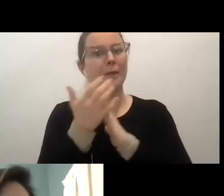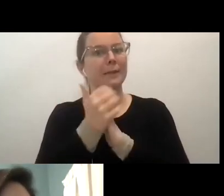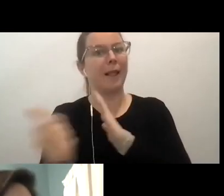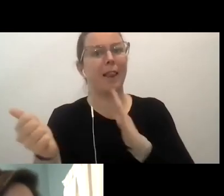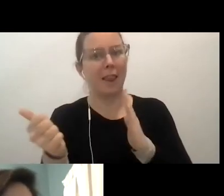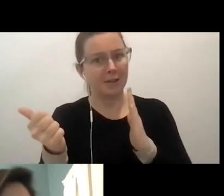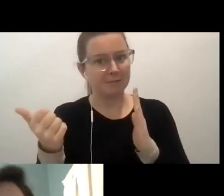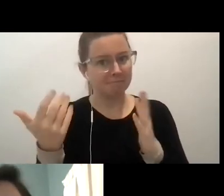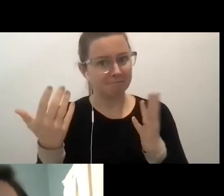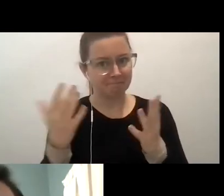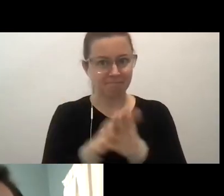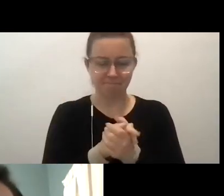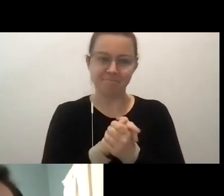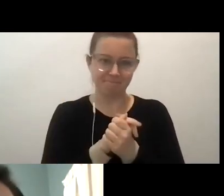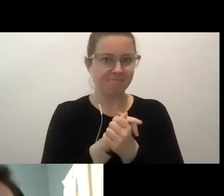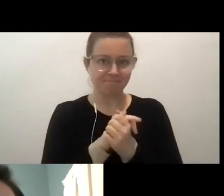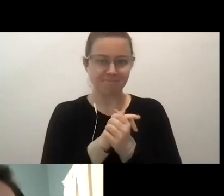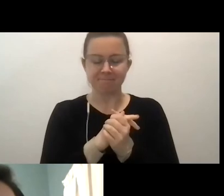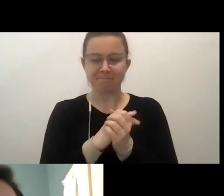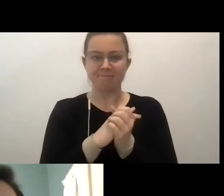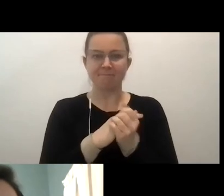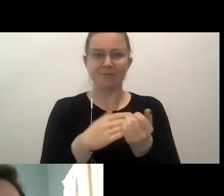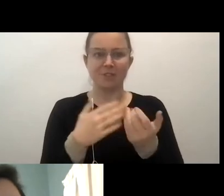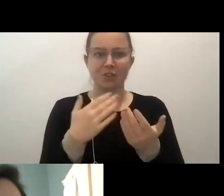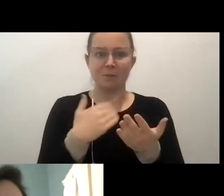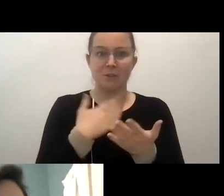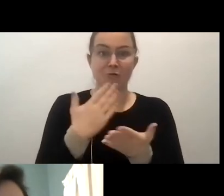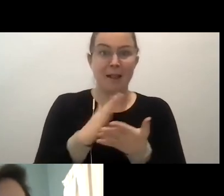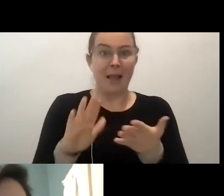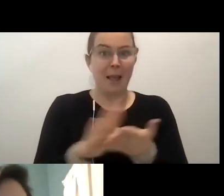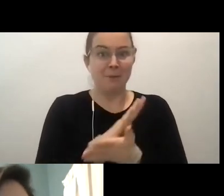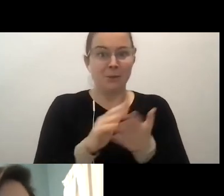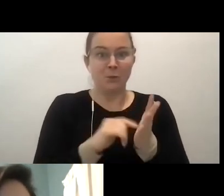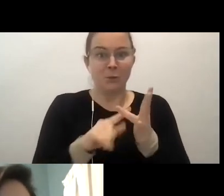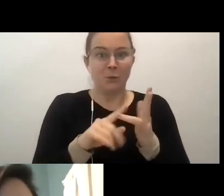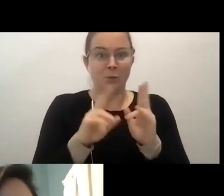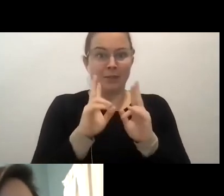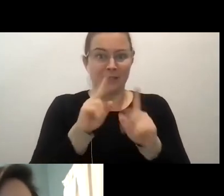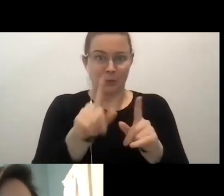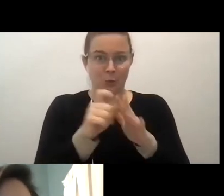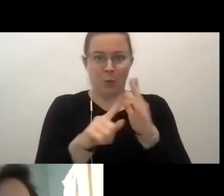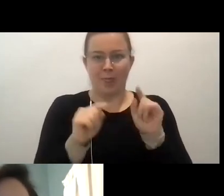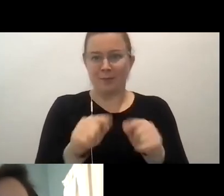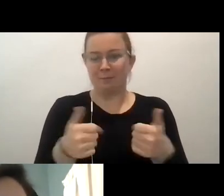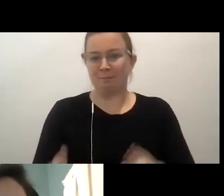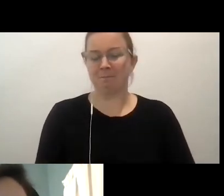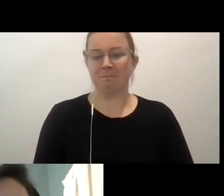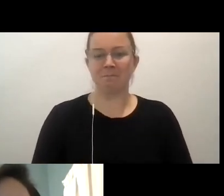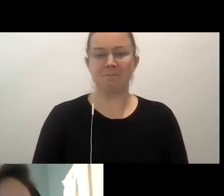And yeah, I'm really happy that you're doing this.